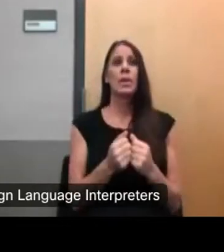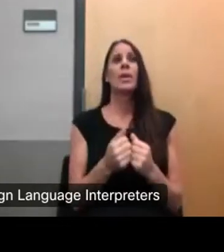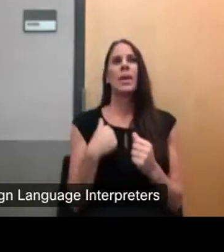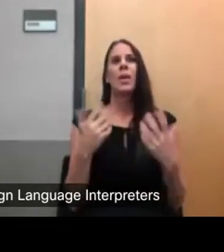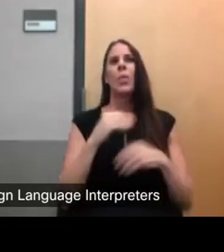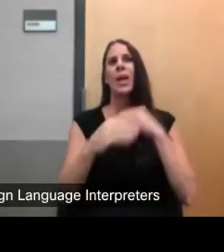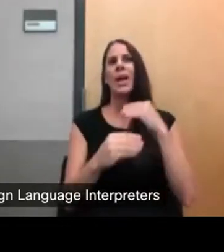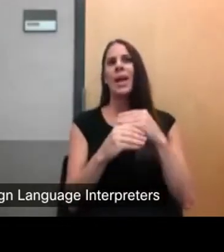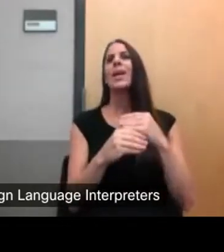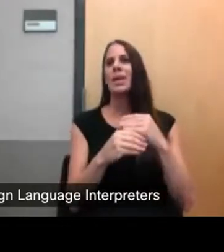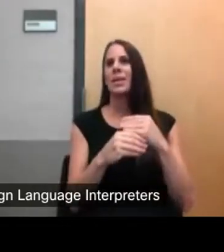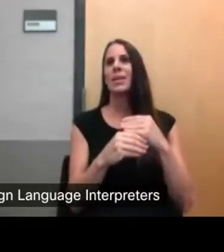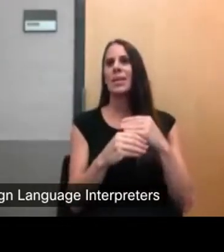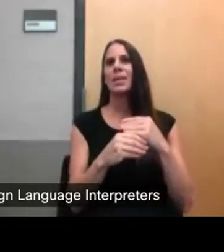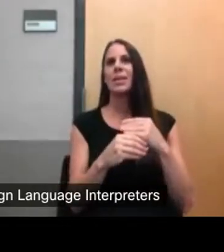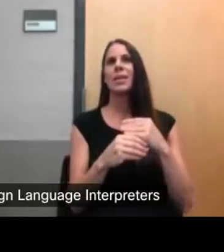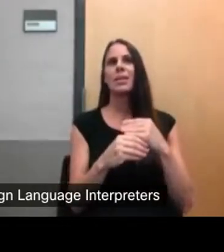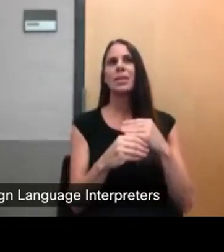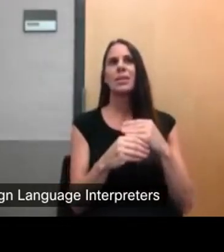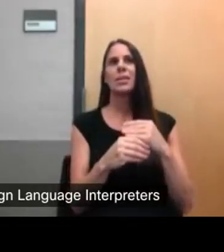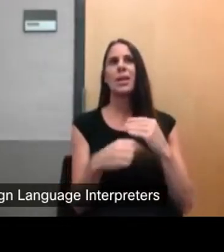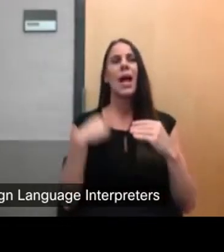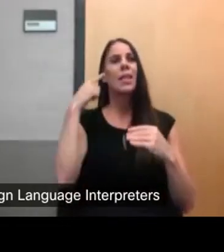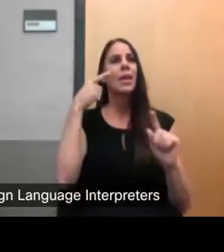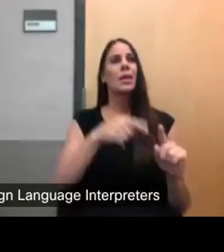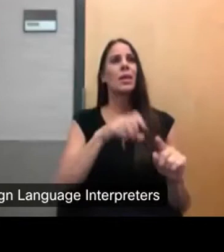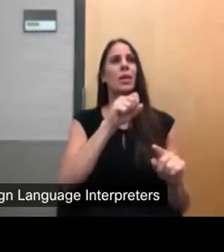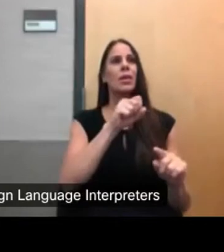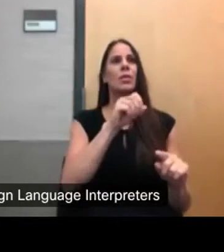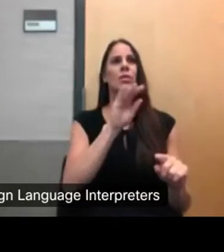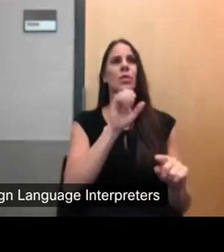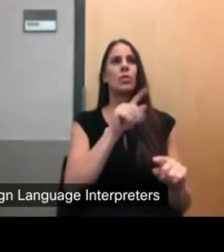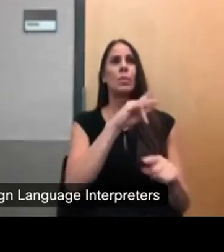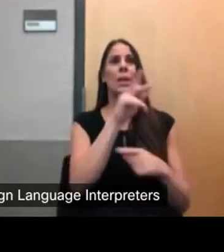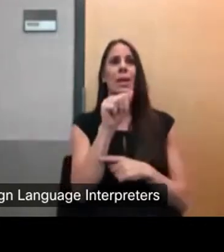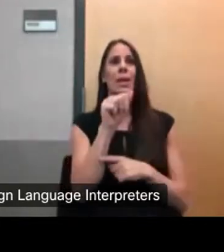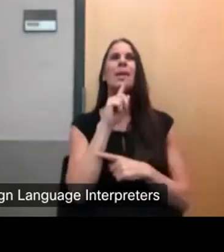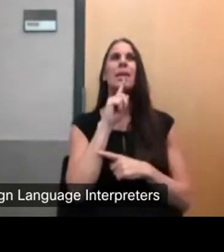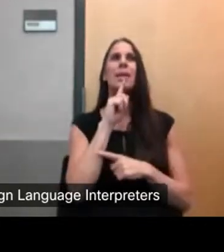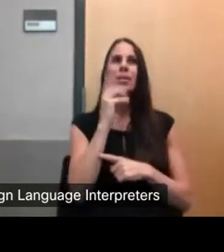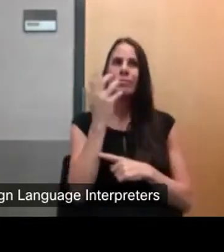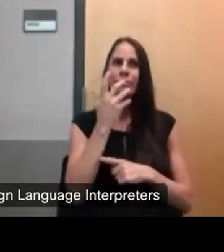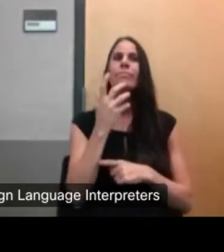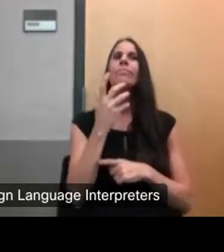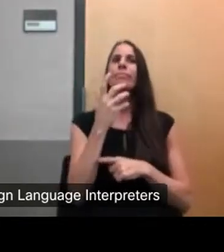I think that, um, social media is is obviously been incredibly important in this, uh, throughout